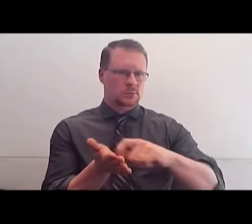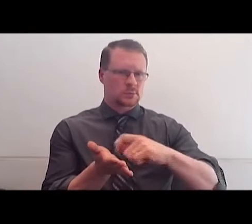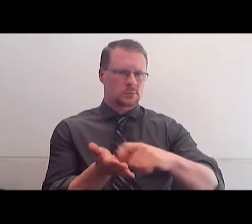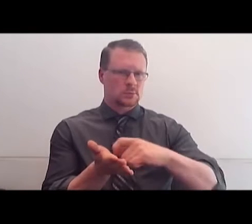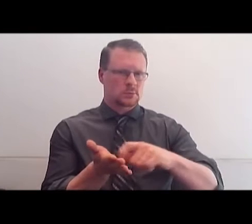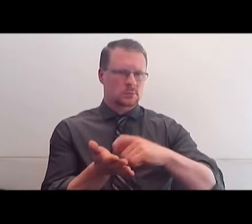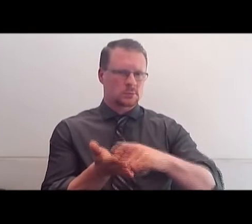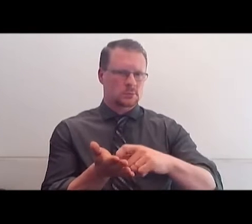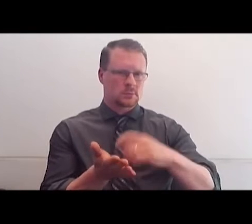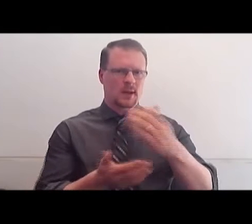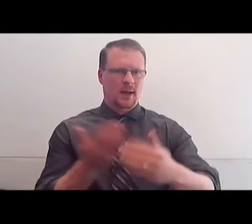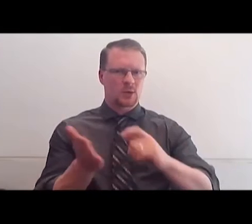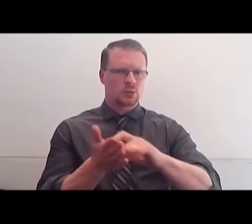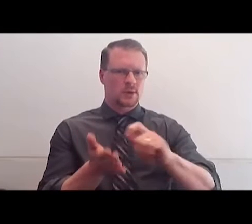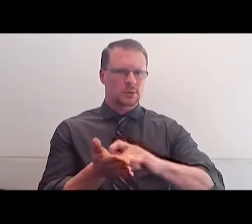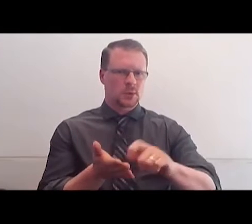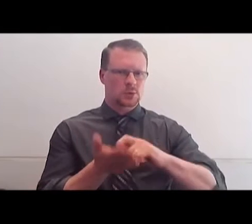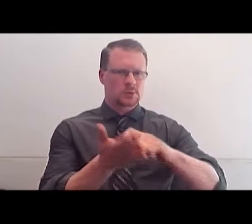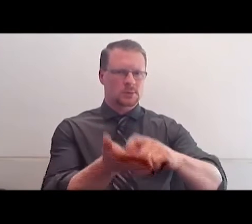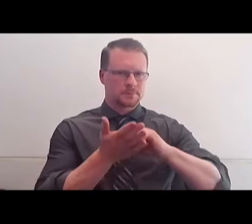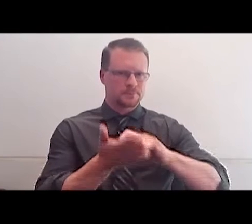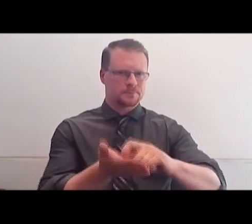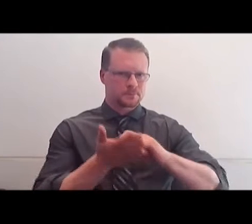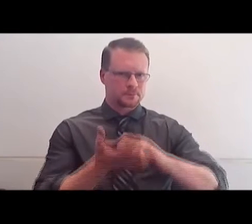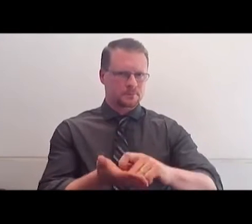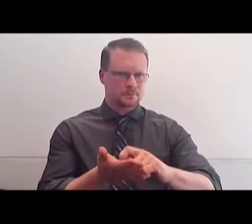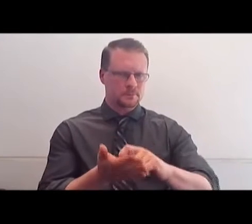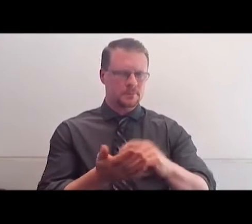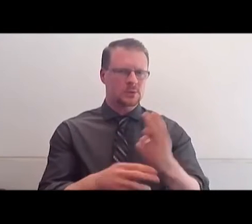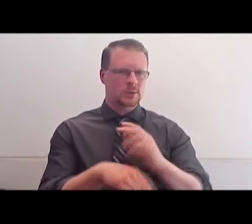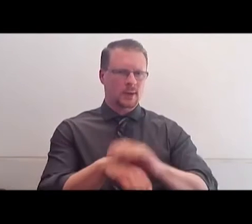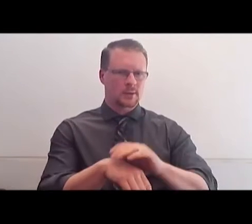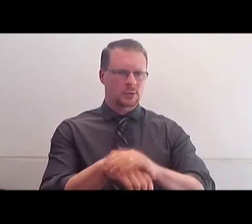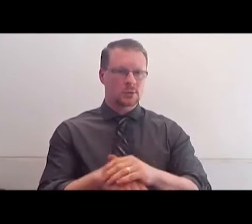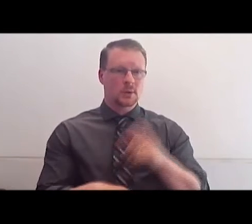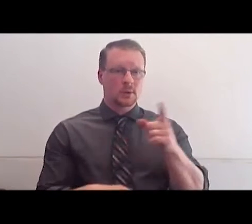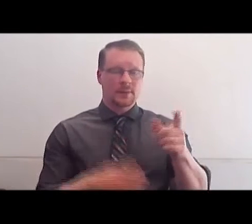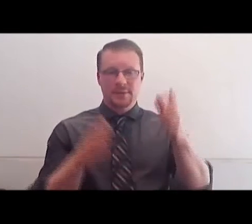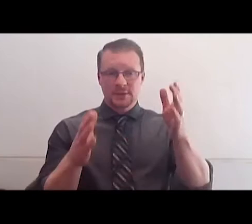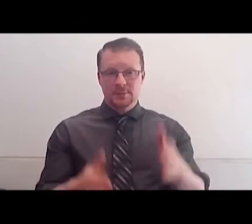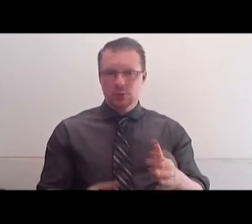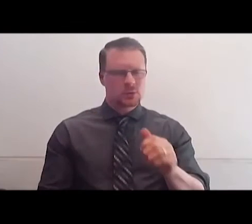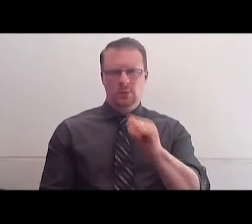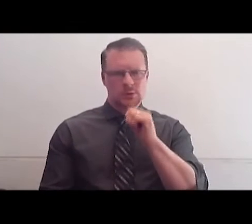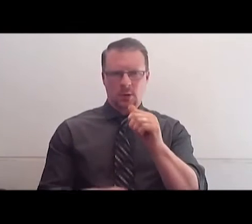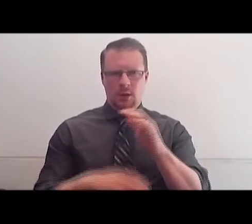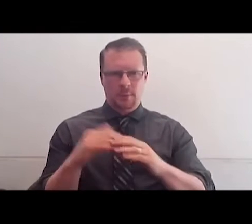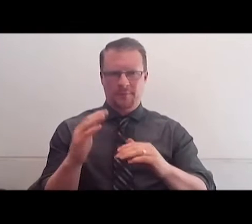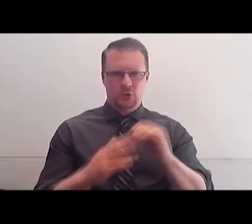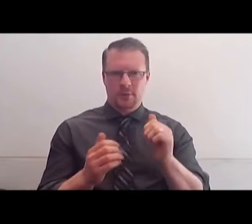And that discussion happened through note taking, writing back and forth in English.